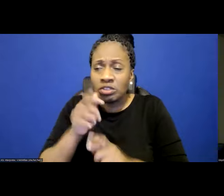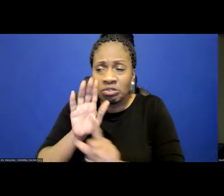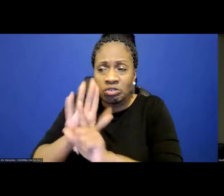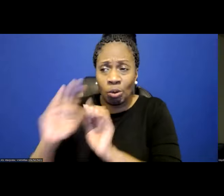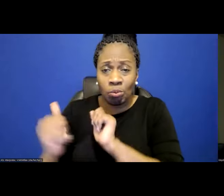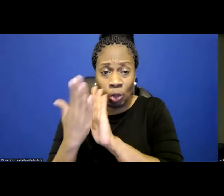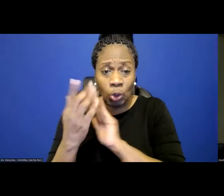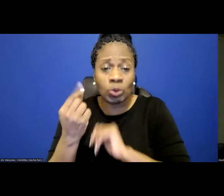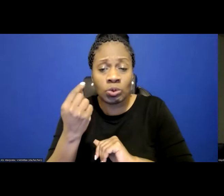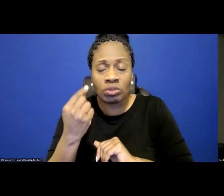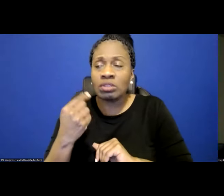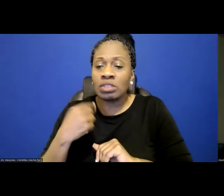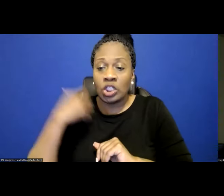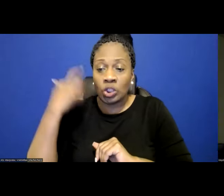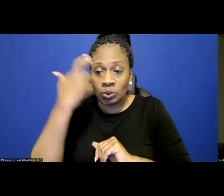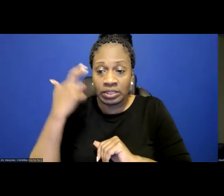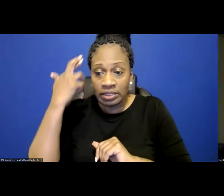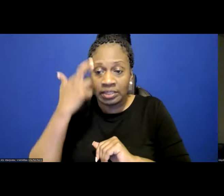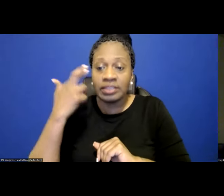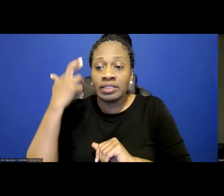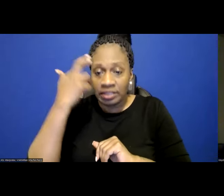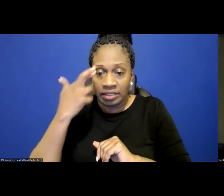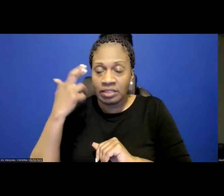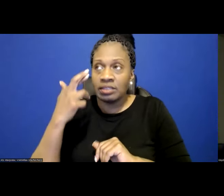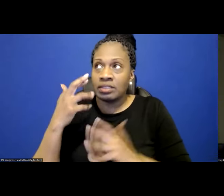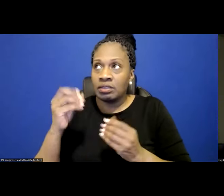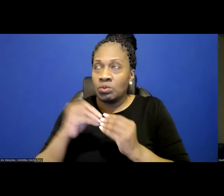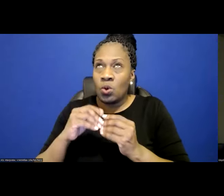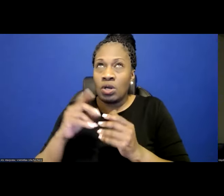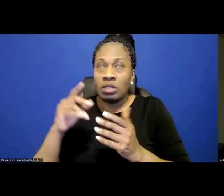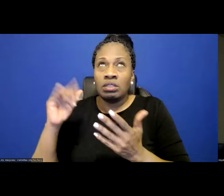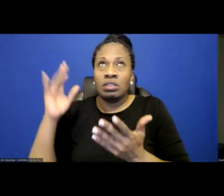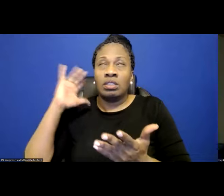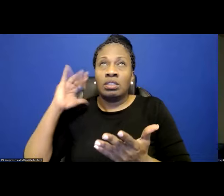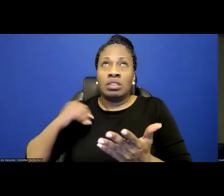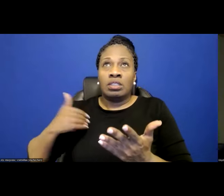and what I realized is being so formative in my thinking is that Jo really encouraged me